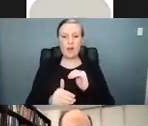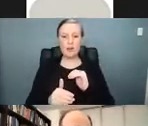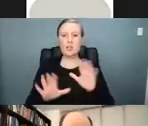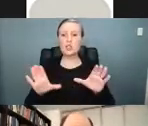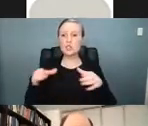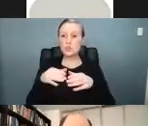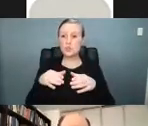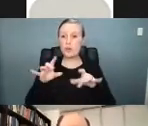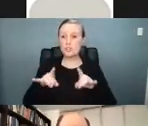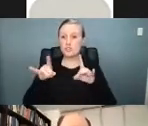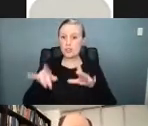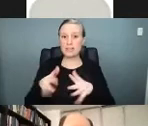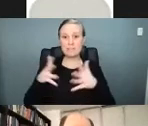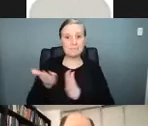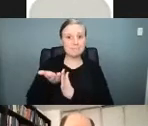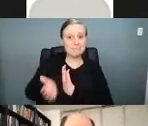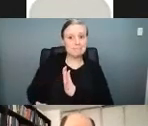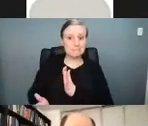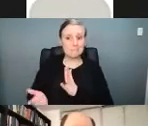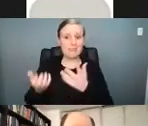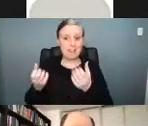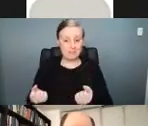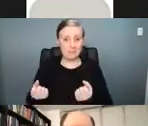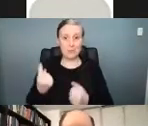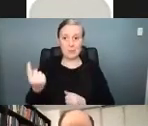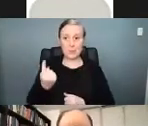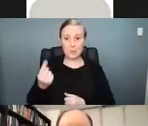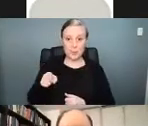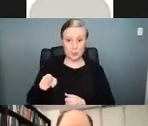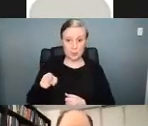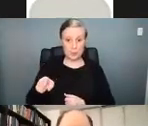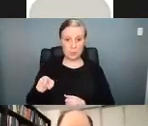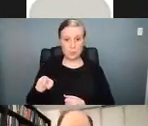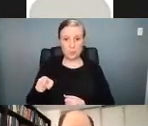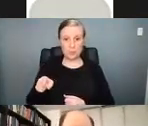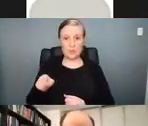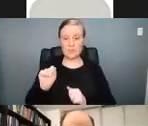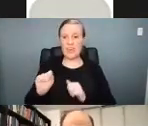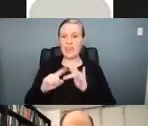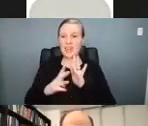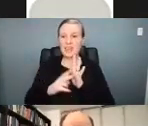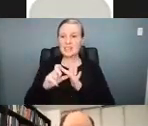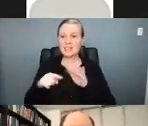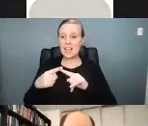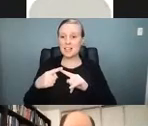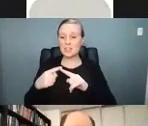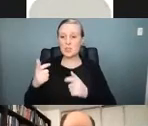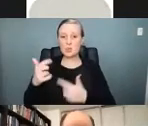Australians. These are Australians where we find an Index score, which is 45 or below